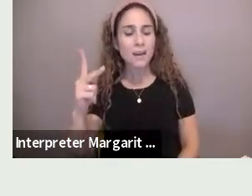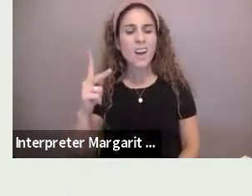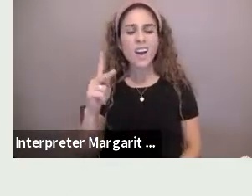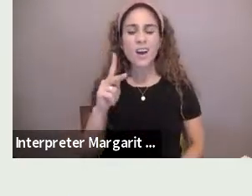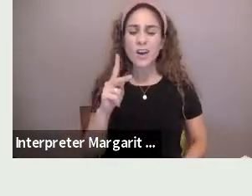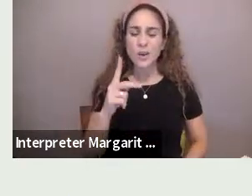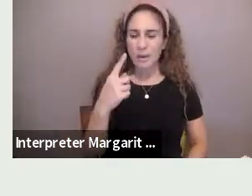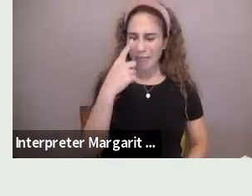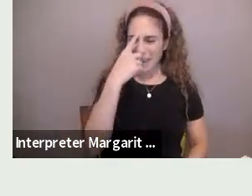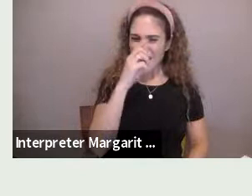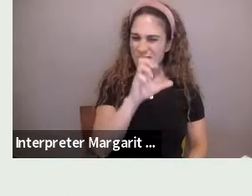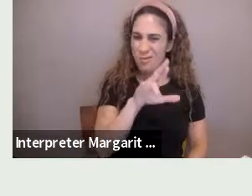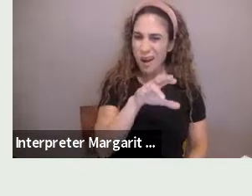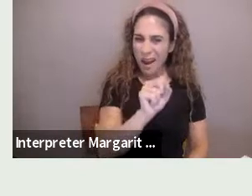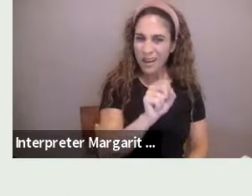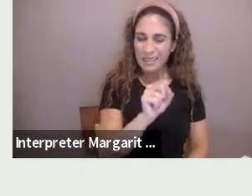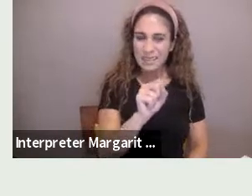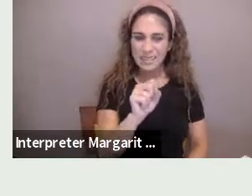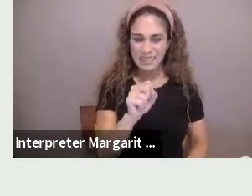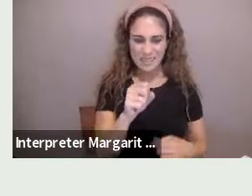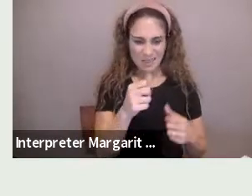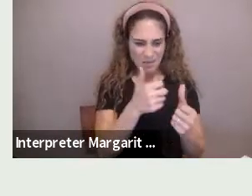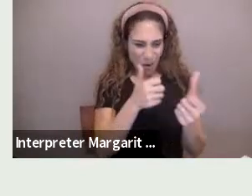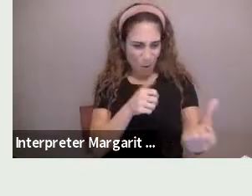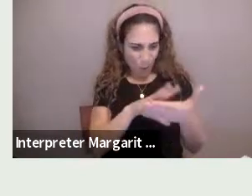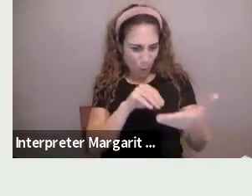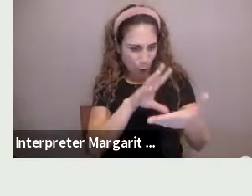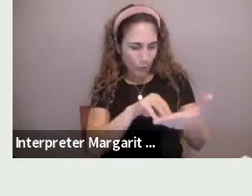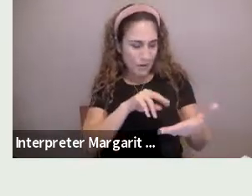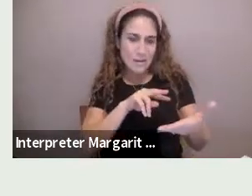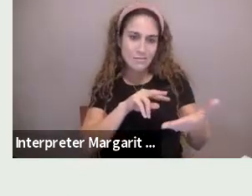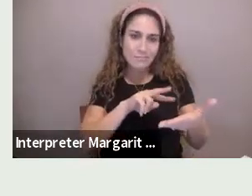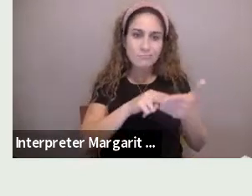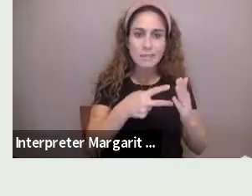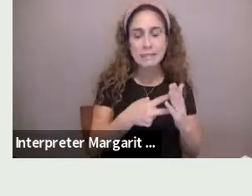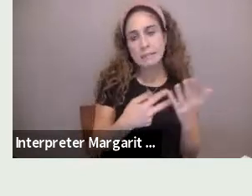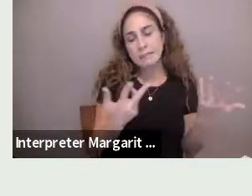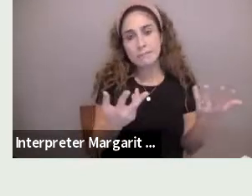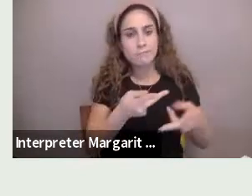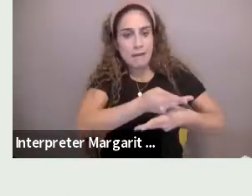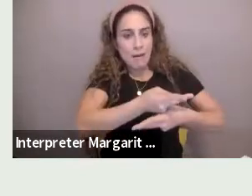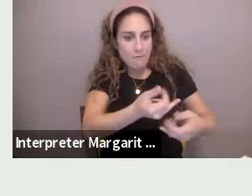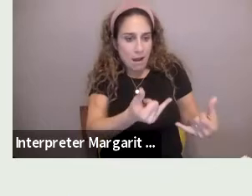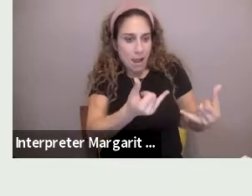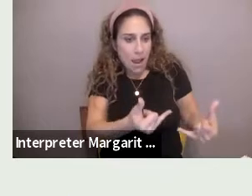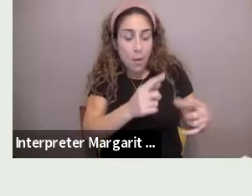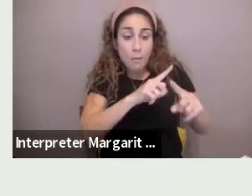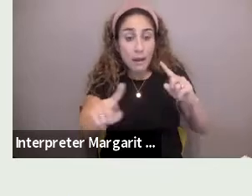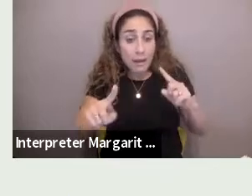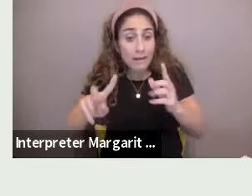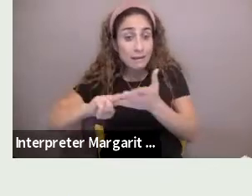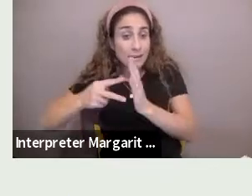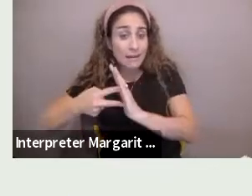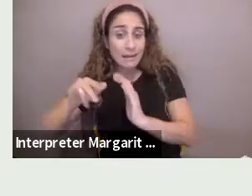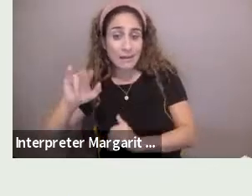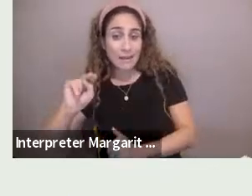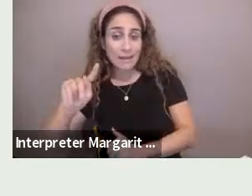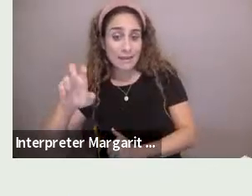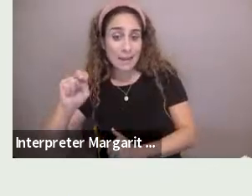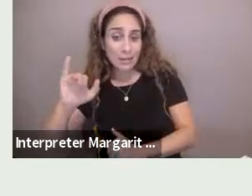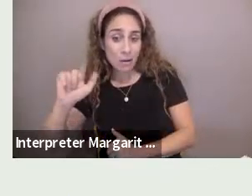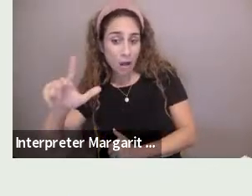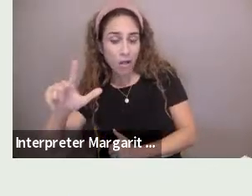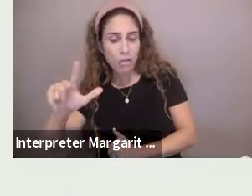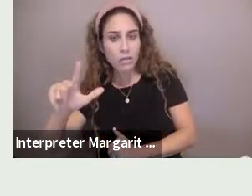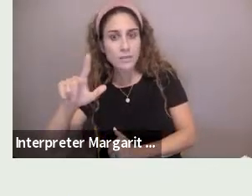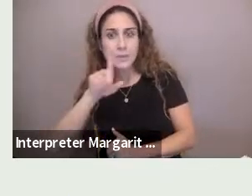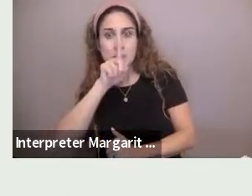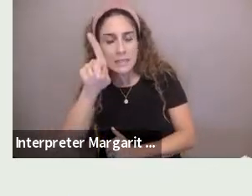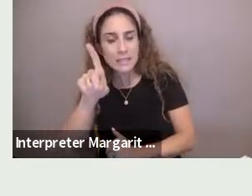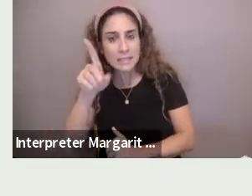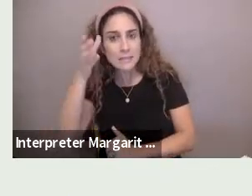Brian Boomer: As the it takes care of the here and now, but doesn't really look forward and the intentional remote learning being more of the infinite, it's going to support students success, especially